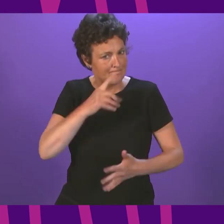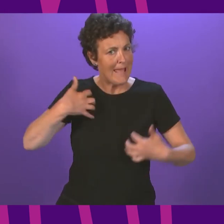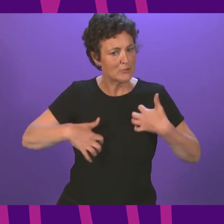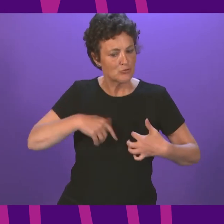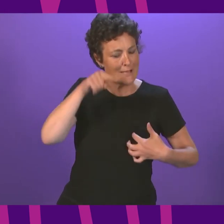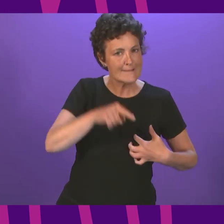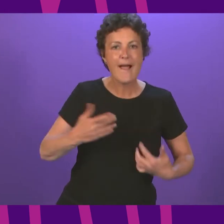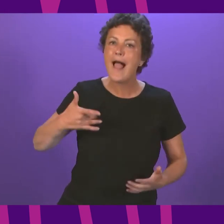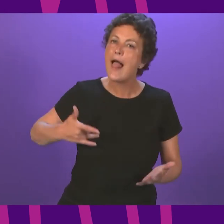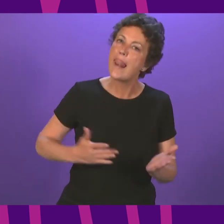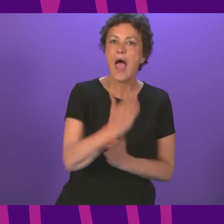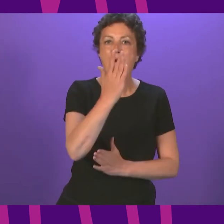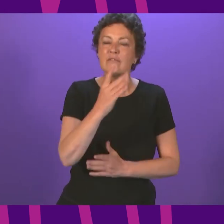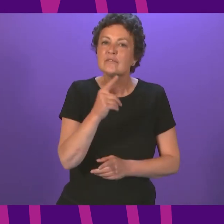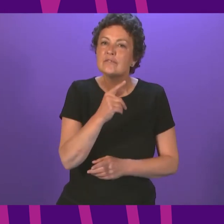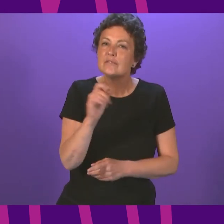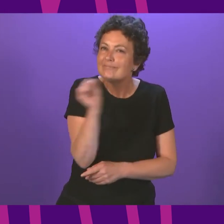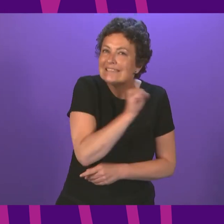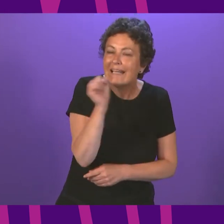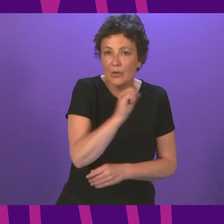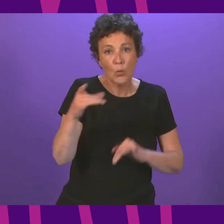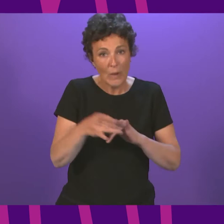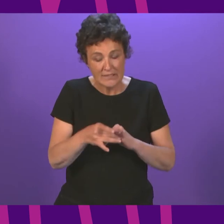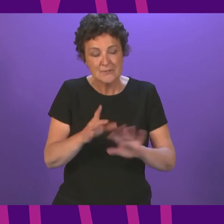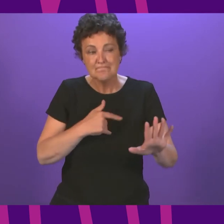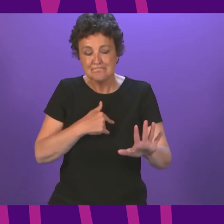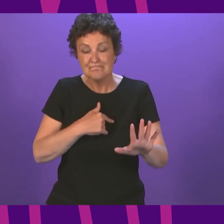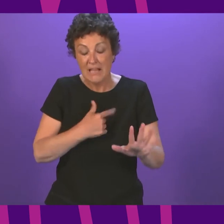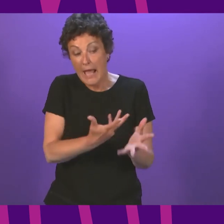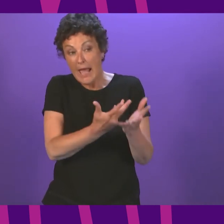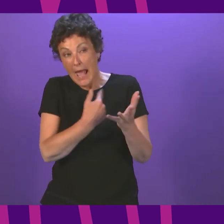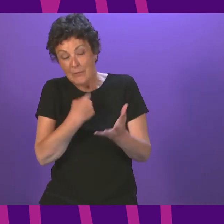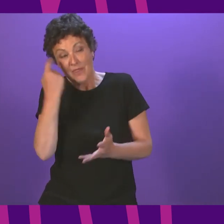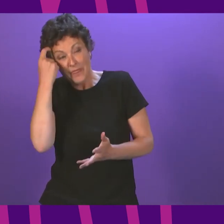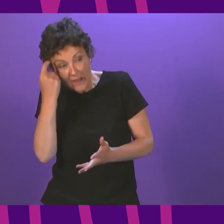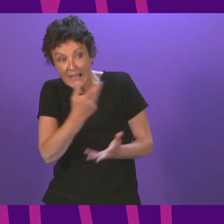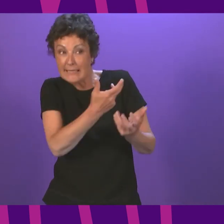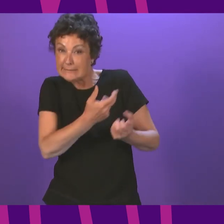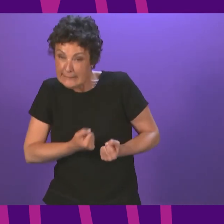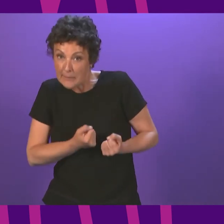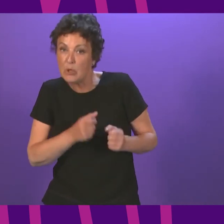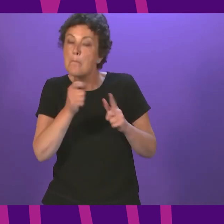weddings. I am minded to accept her amendment 5A, which would add live music and live music